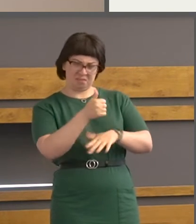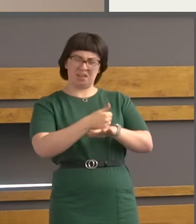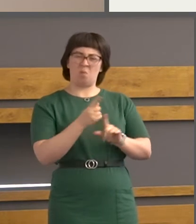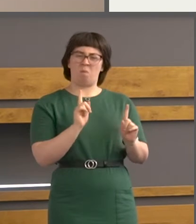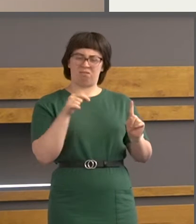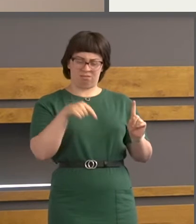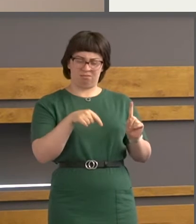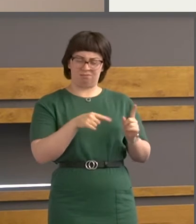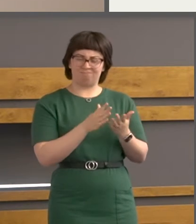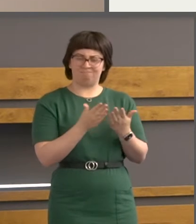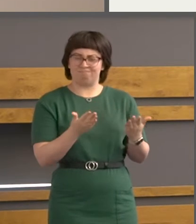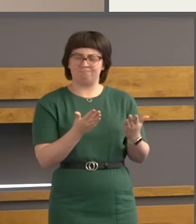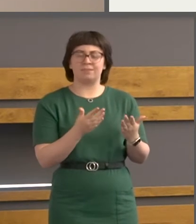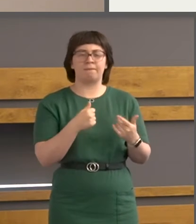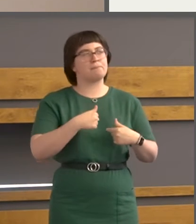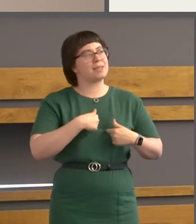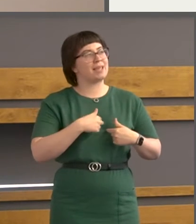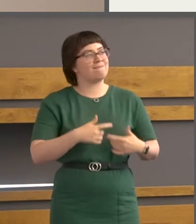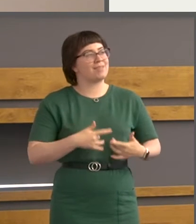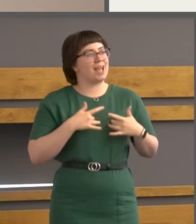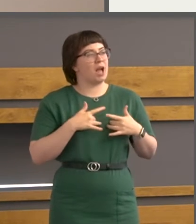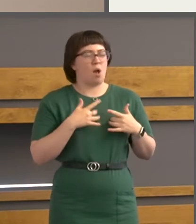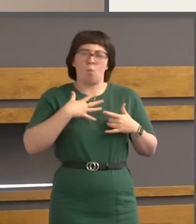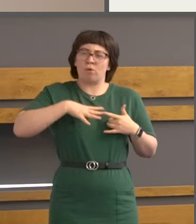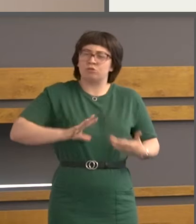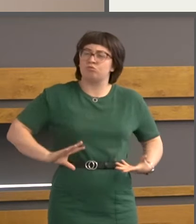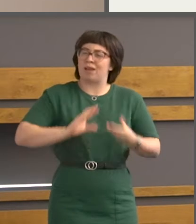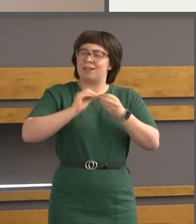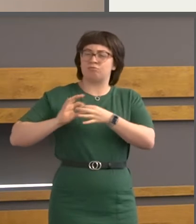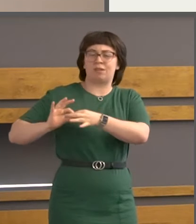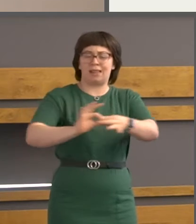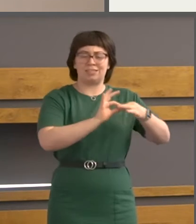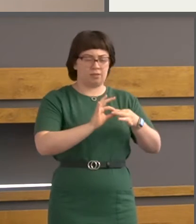And it was for me in wanting to query a relationship to materials and materiality.